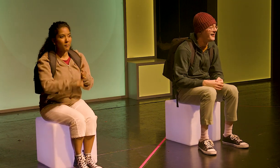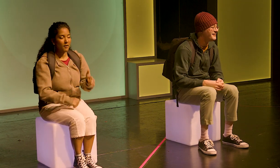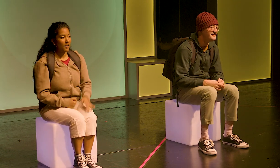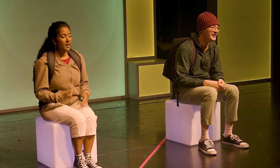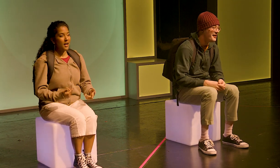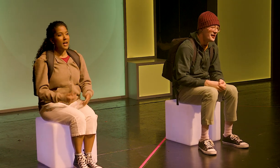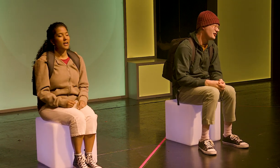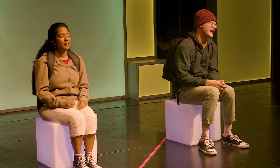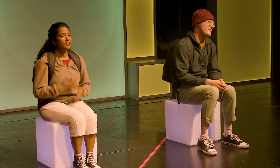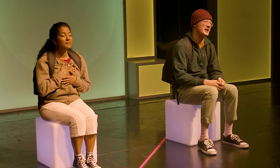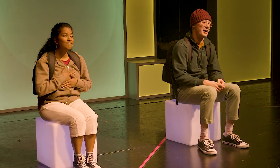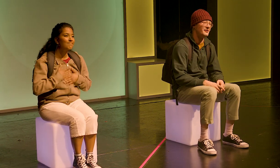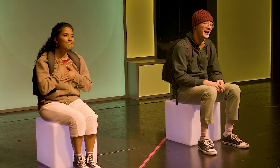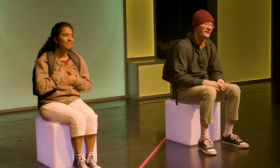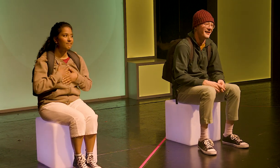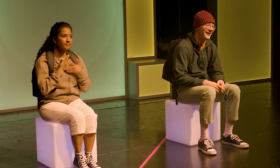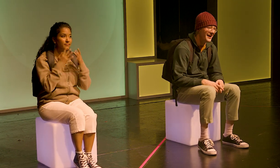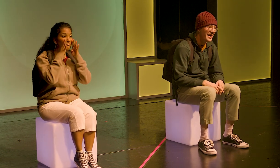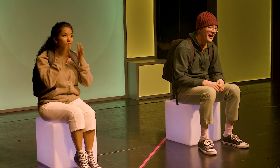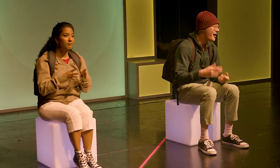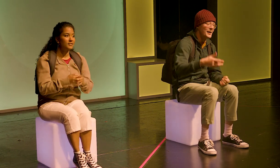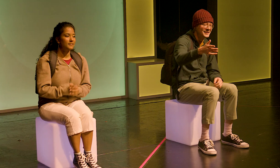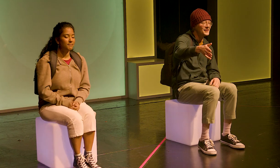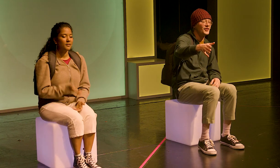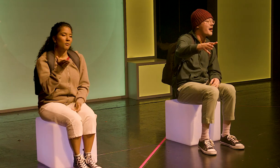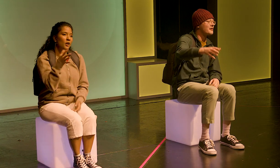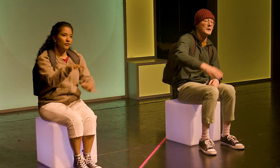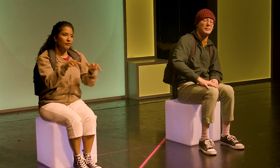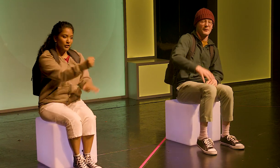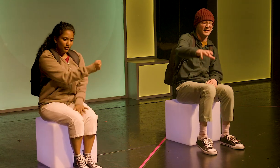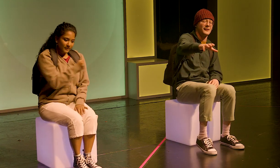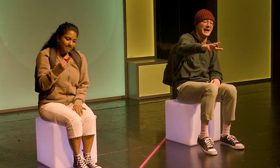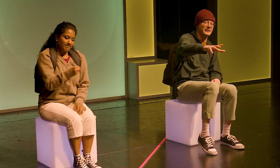I just had a mini meltdown. I went into the stockroom, plonked myself down